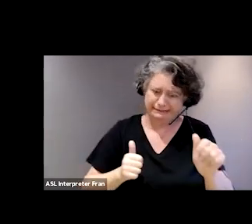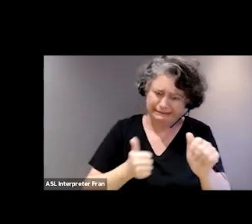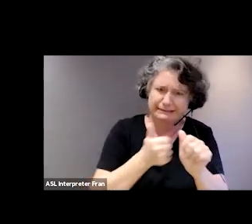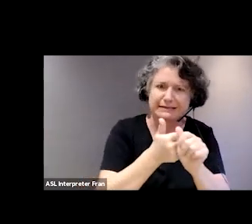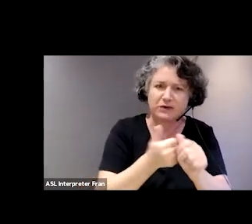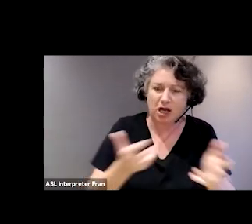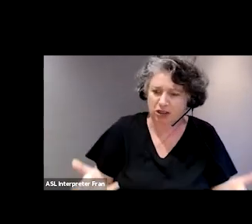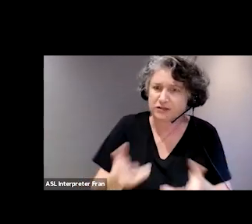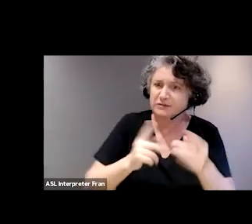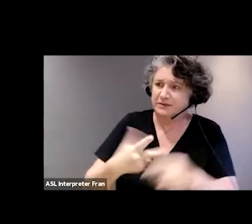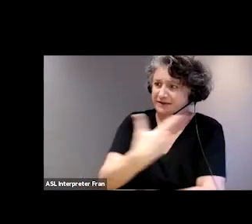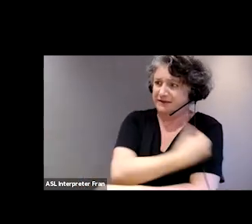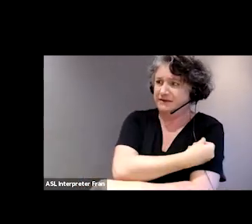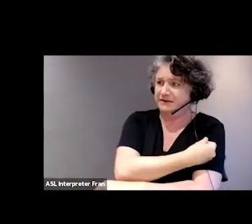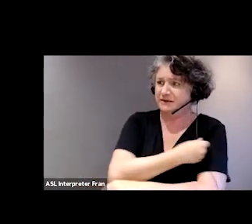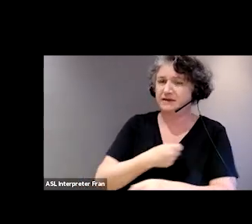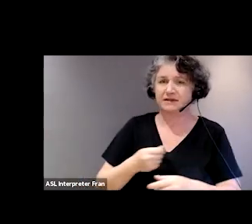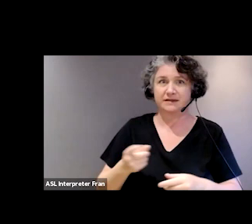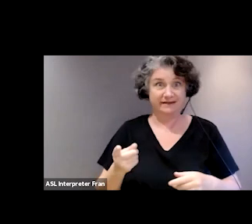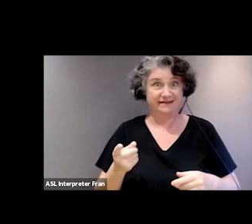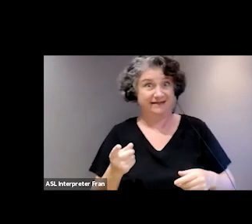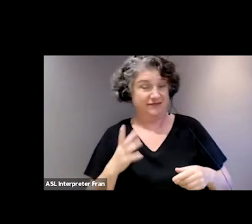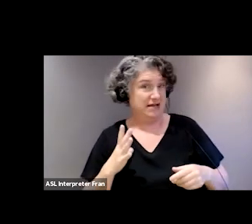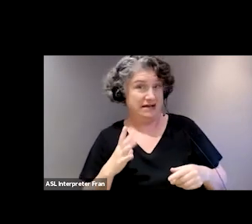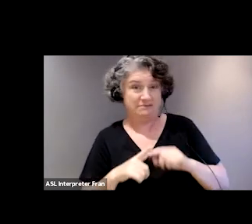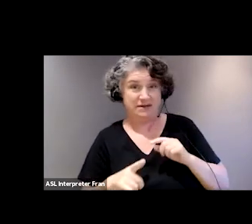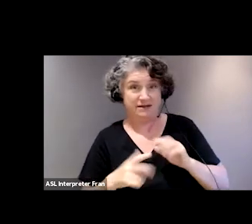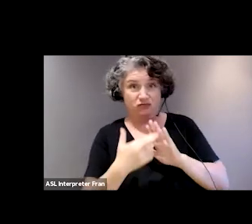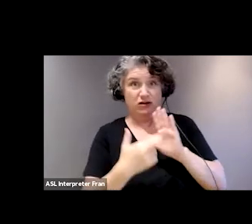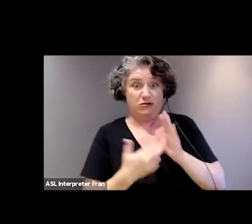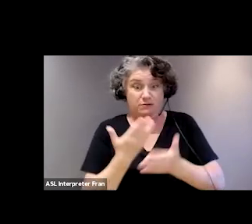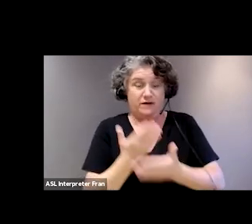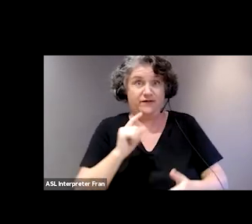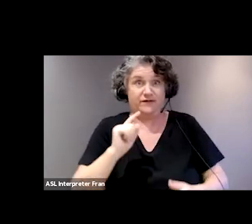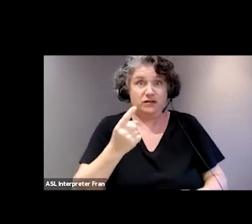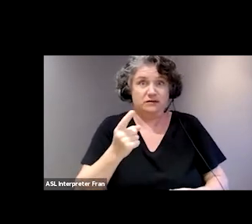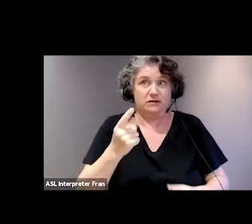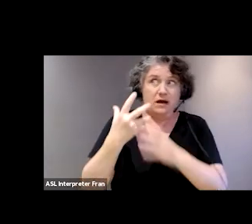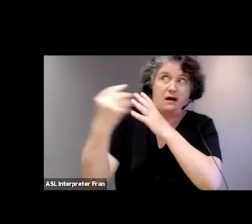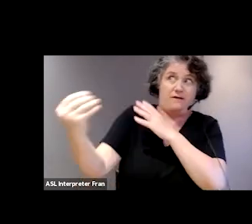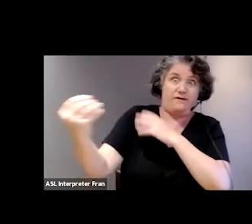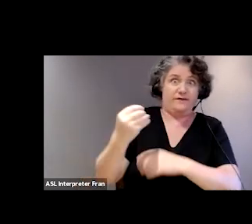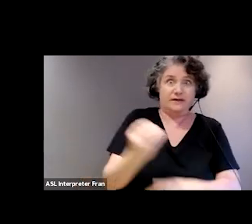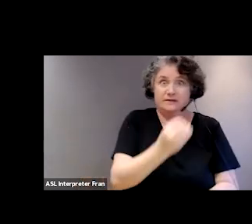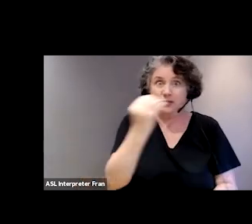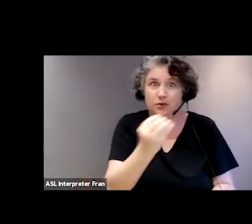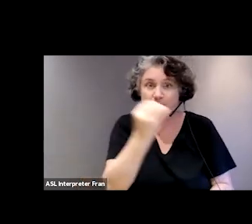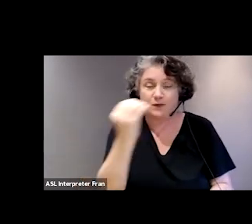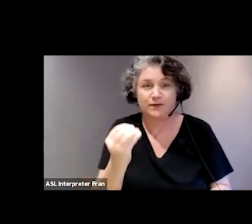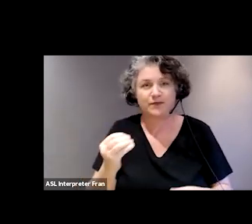had two doses out of province, just because of the clinic level they didn't have that information, they administered the dose, later on realized.